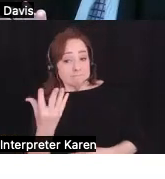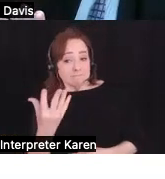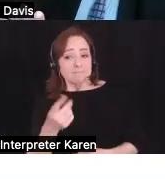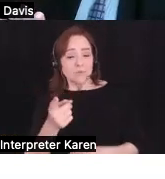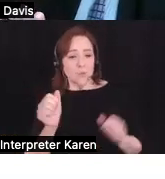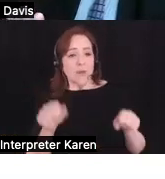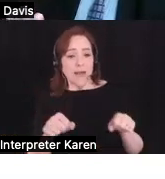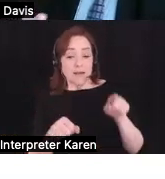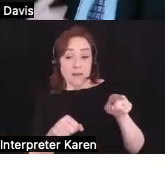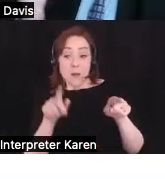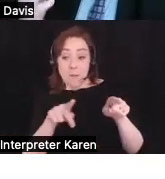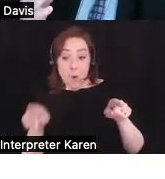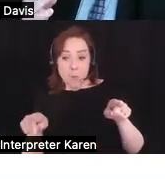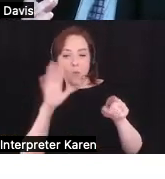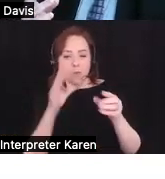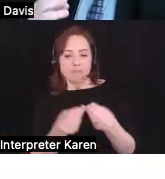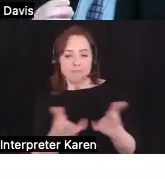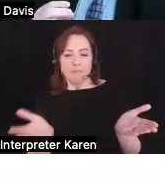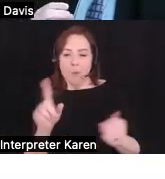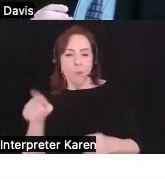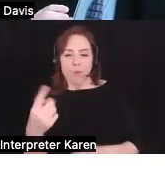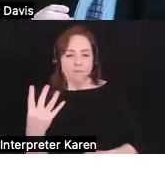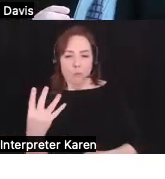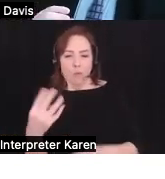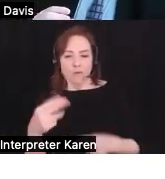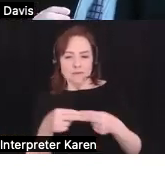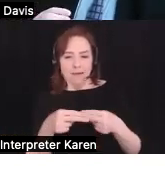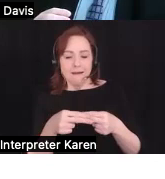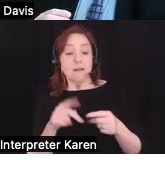PowerPoint will be passed out there's only four slides but there's a clickable link on there